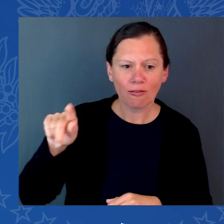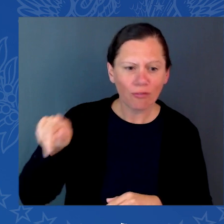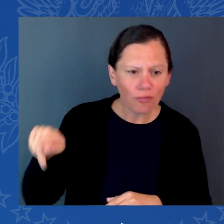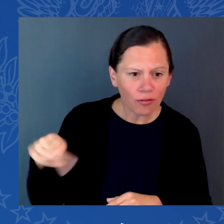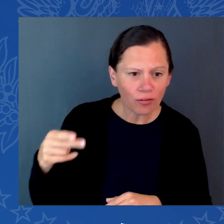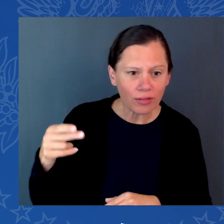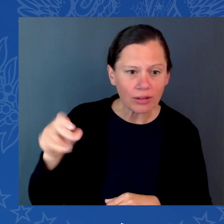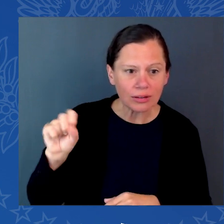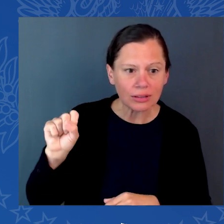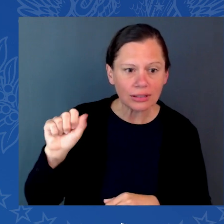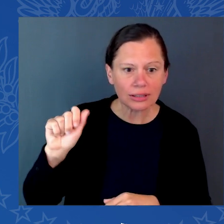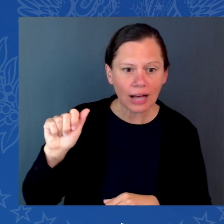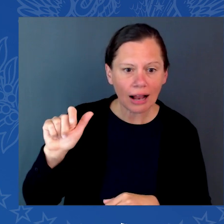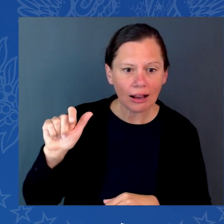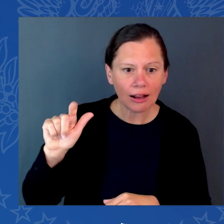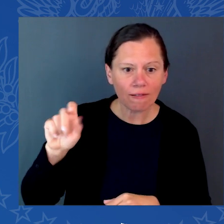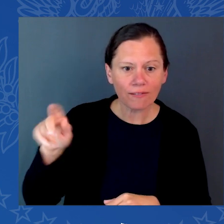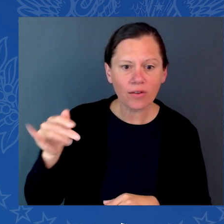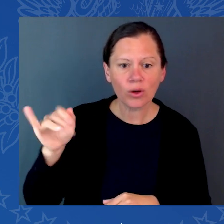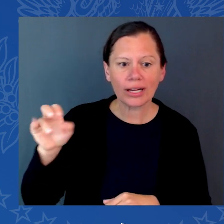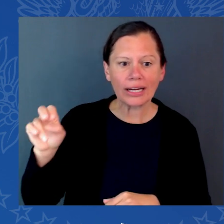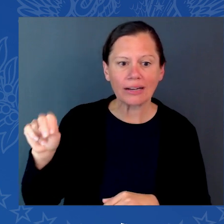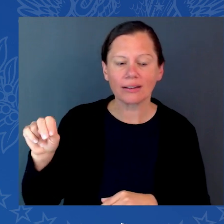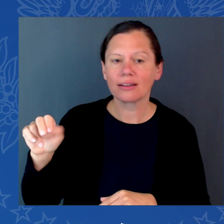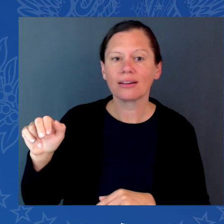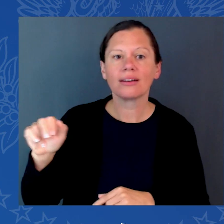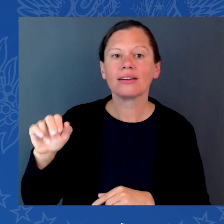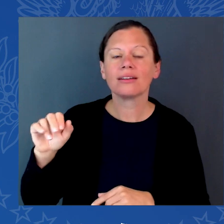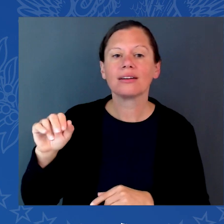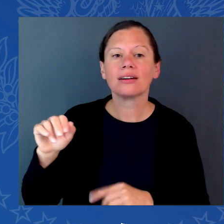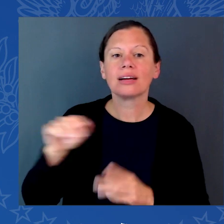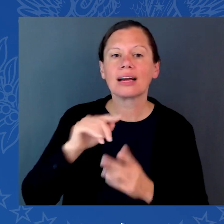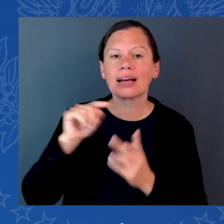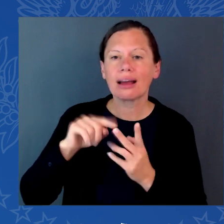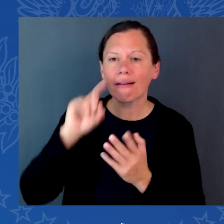Meloni, and Her Excellency the President